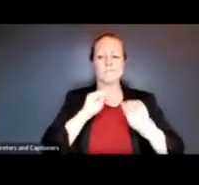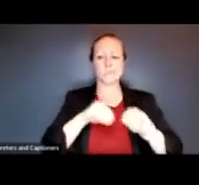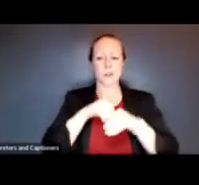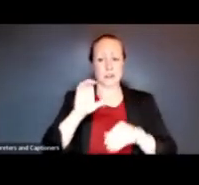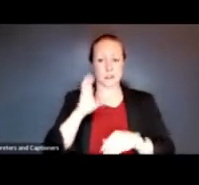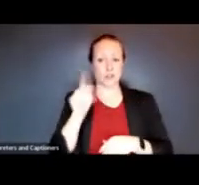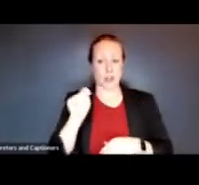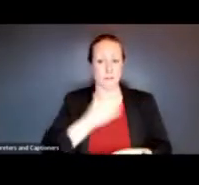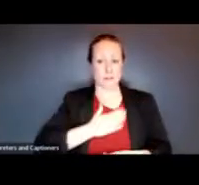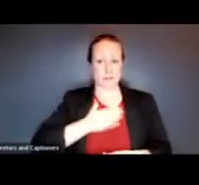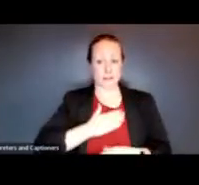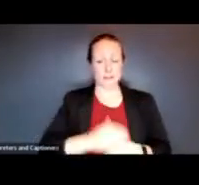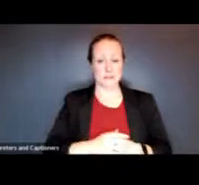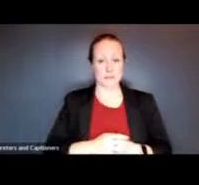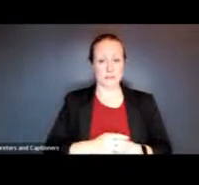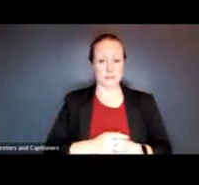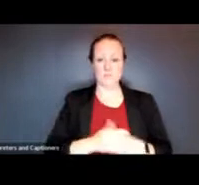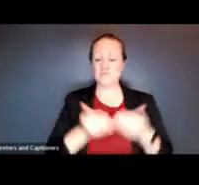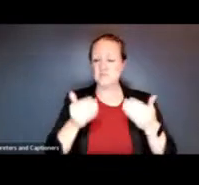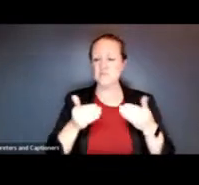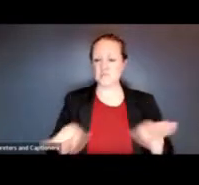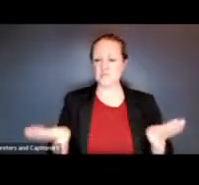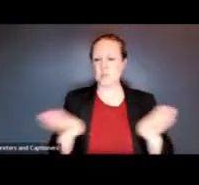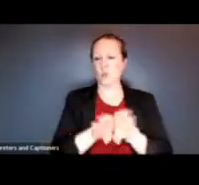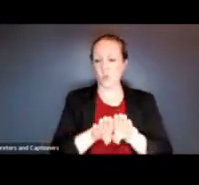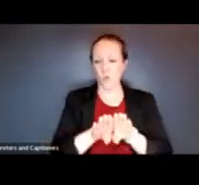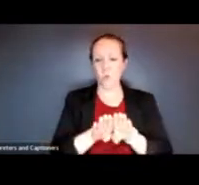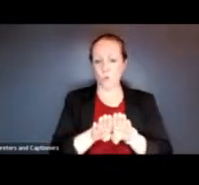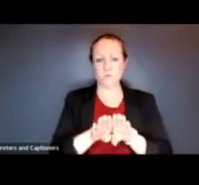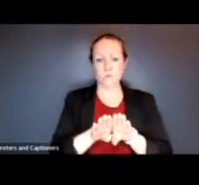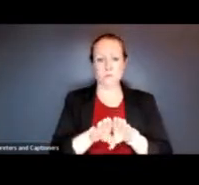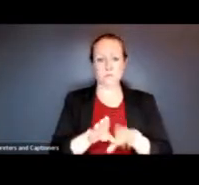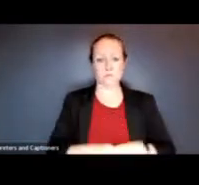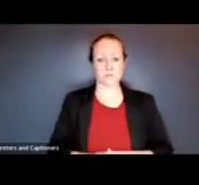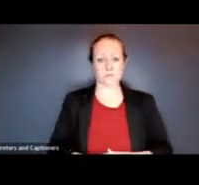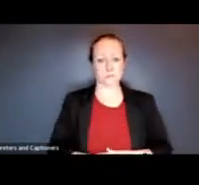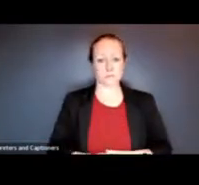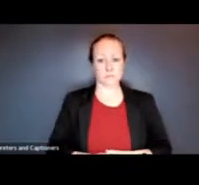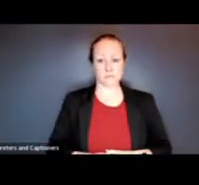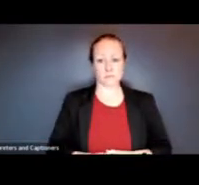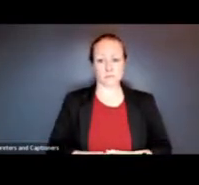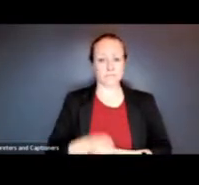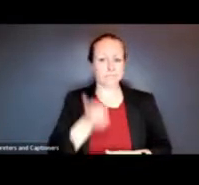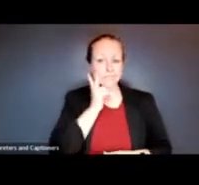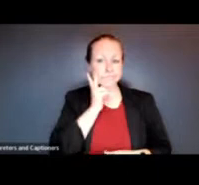the serie close it up and share the new people see you there. results. So kind of close to